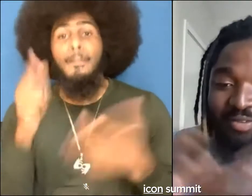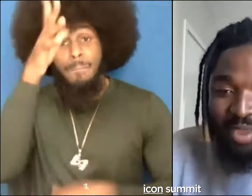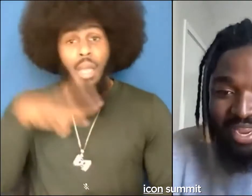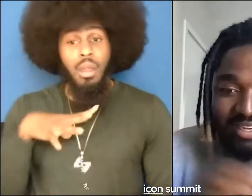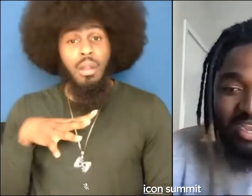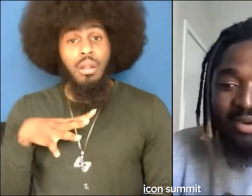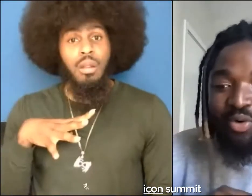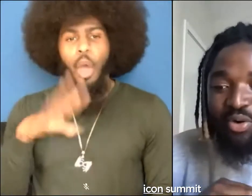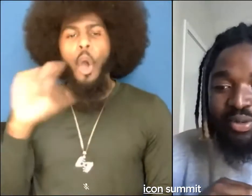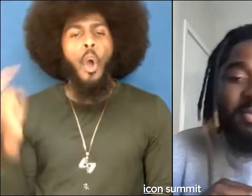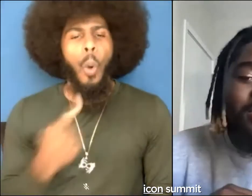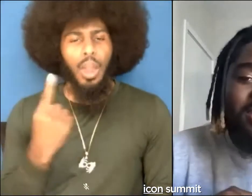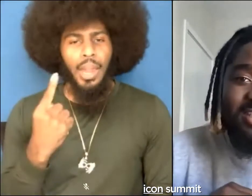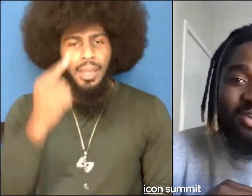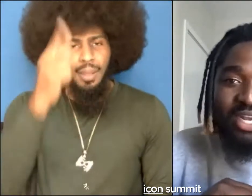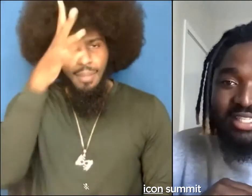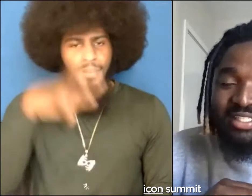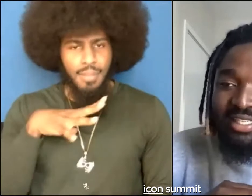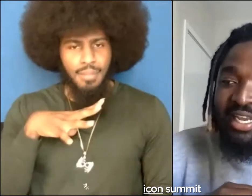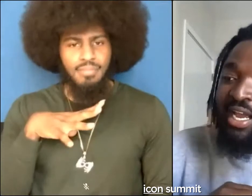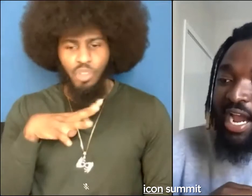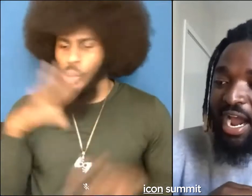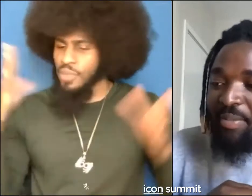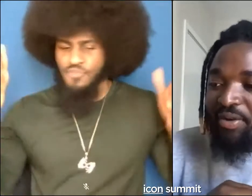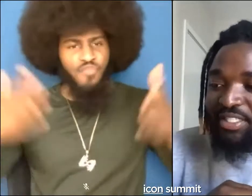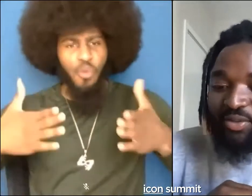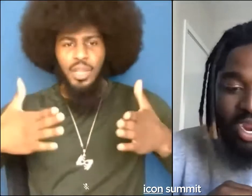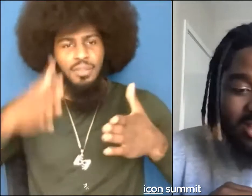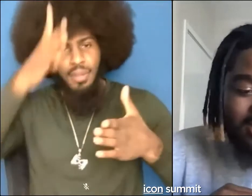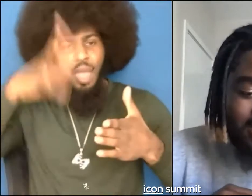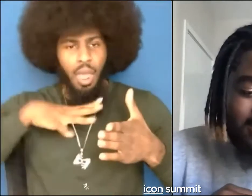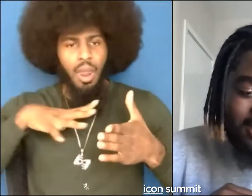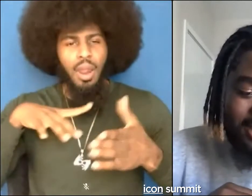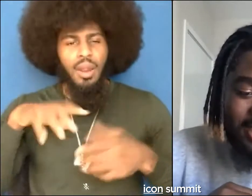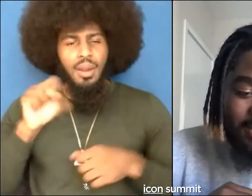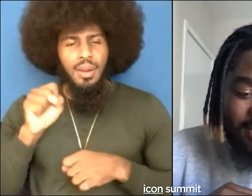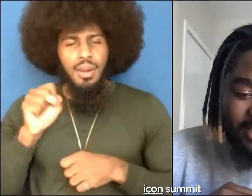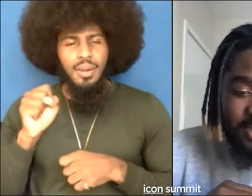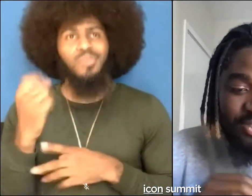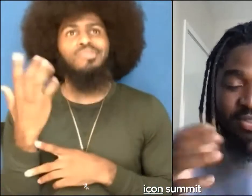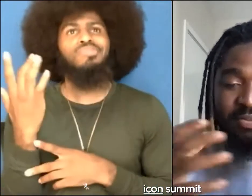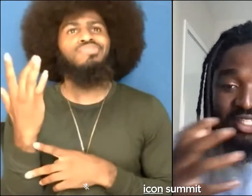Only for men. We're a male-centered organization. Part of the reason why this is because of the mission.